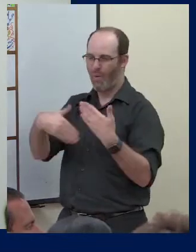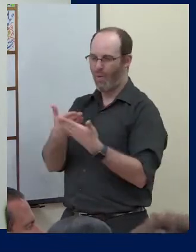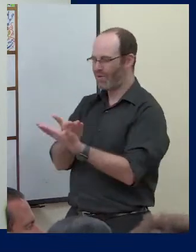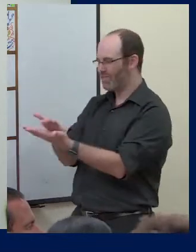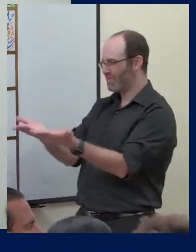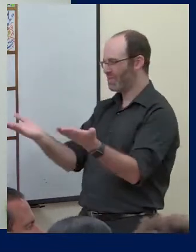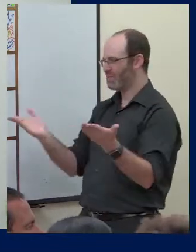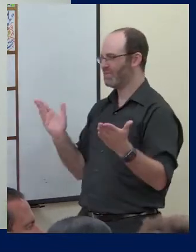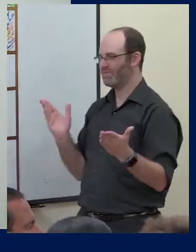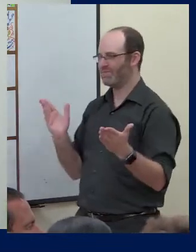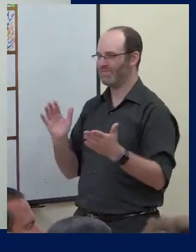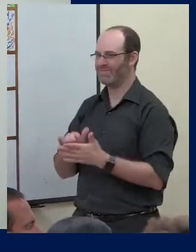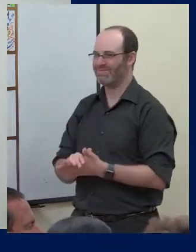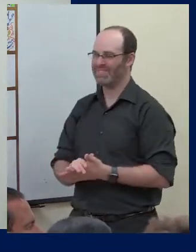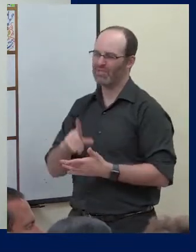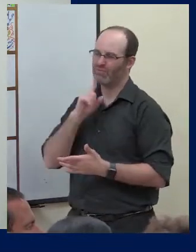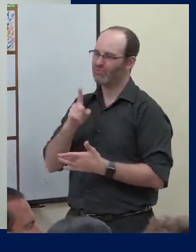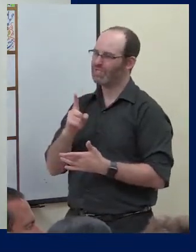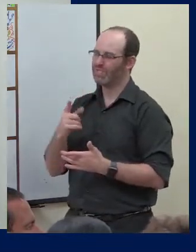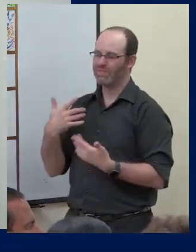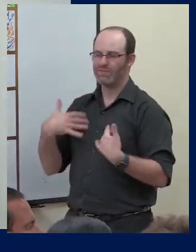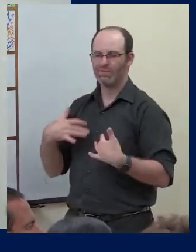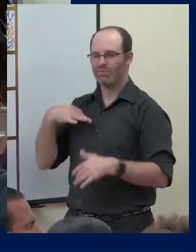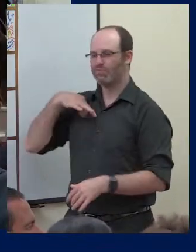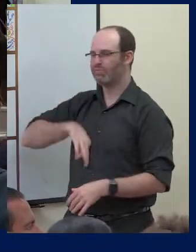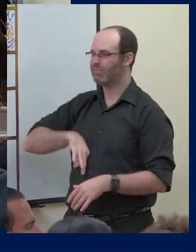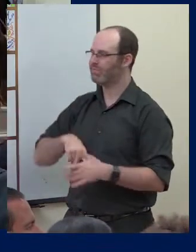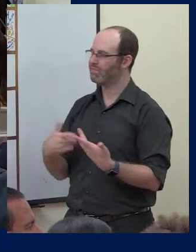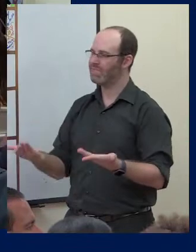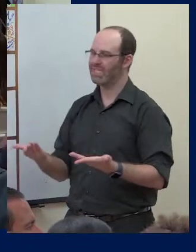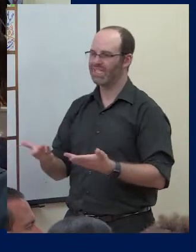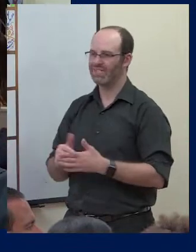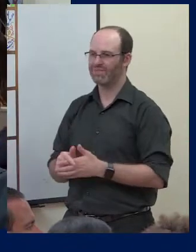It is a real privilege to be here. Thank you.